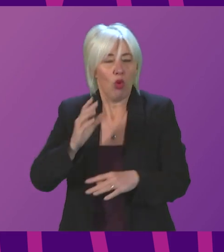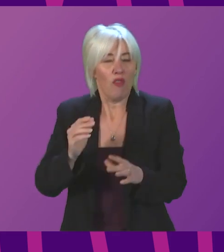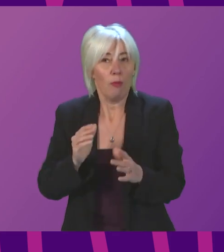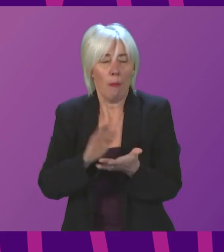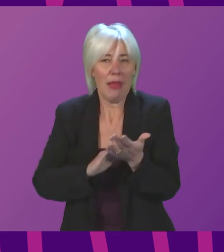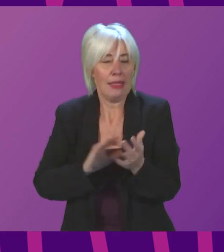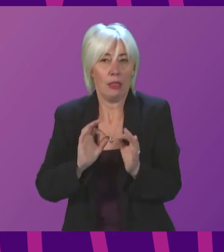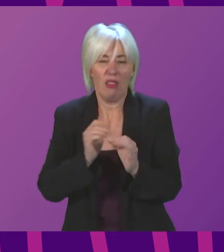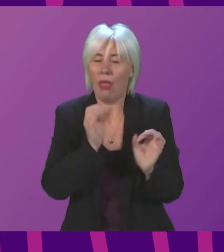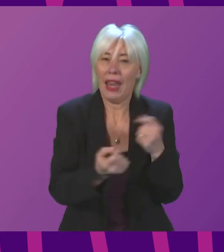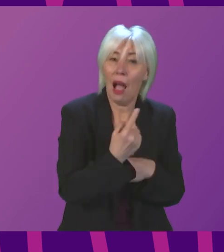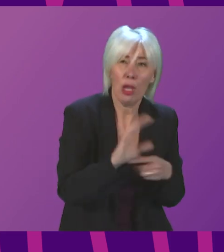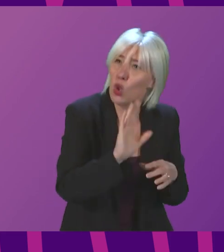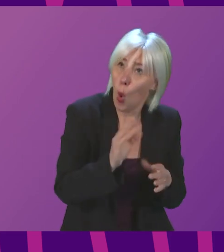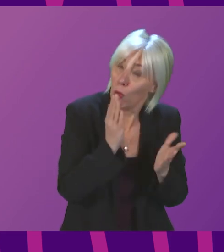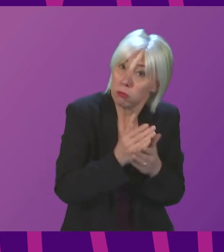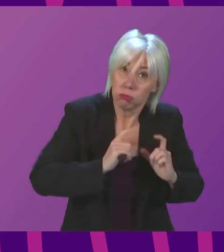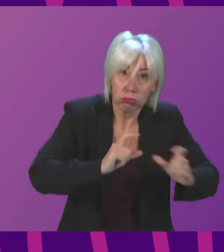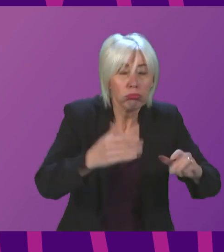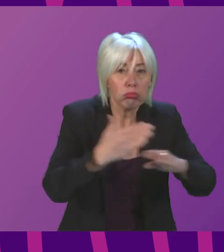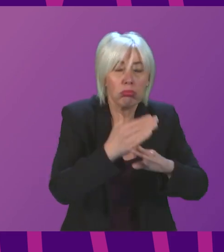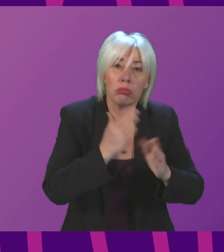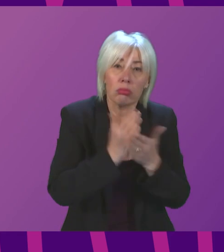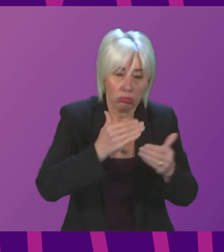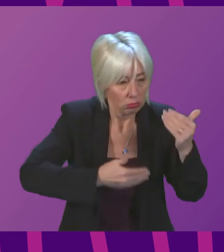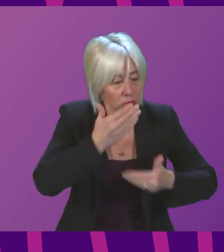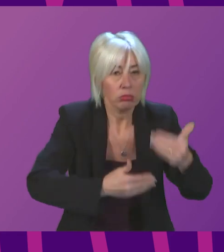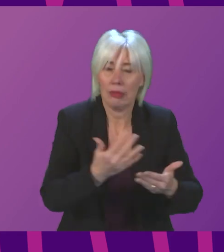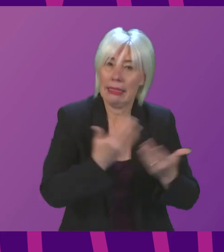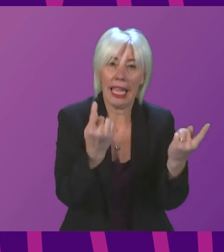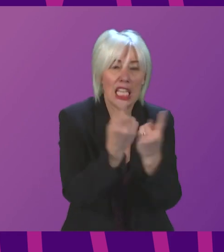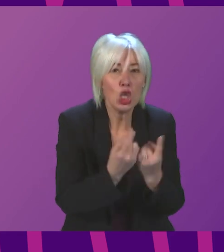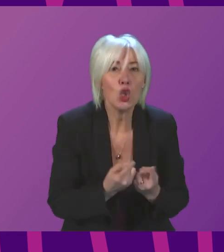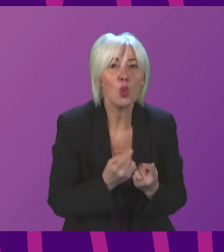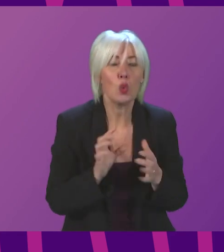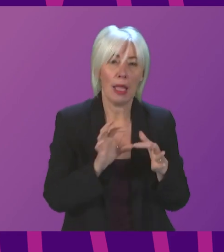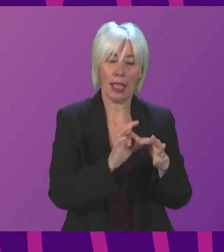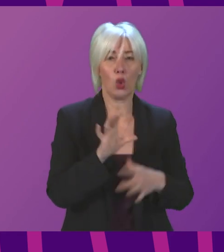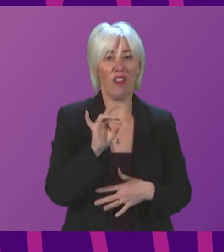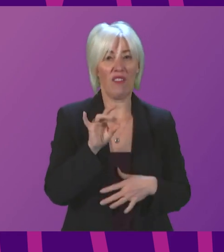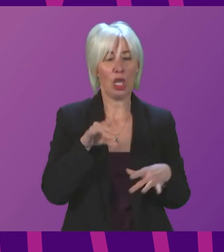problem assessment groups or other types of actions that address any issues relating to infections.